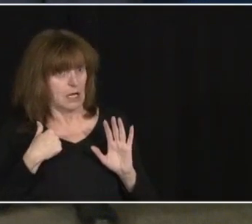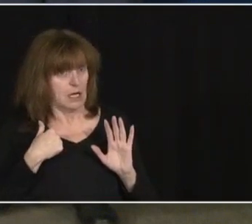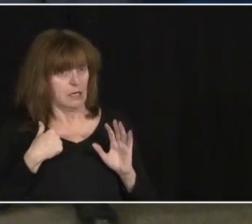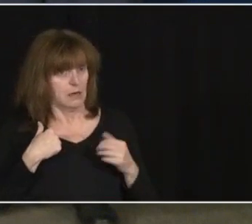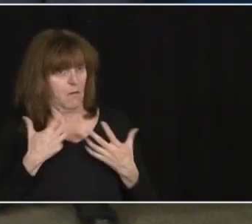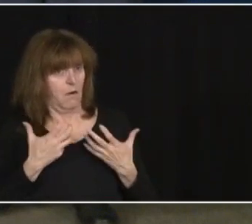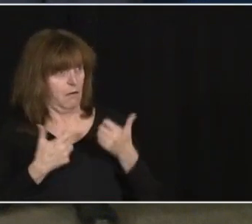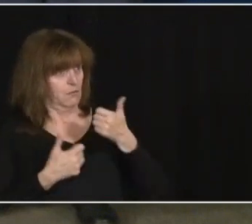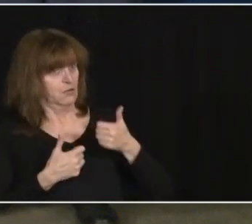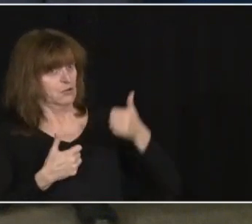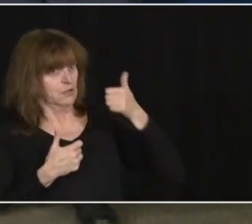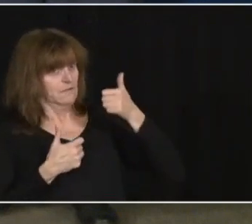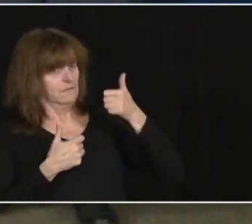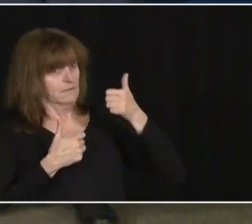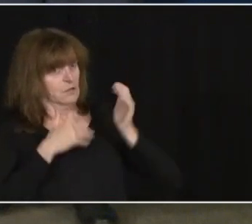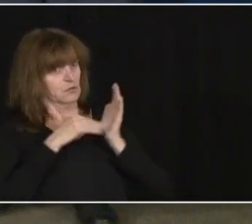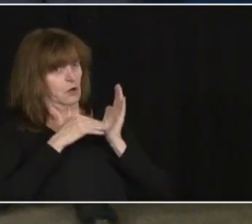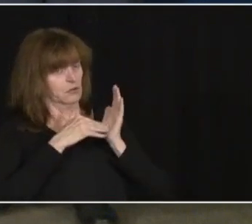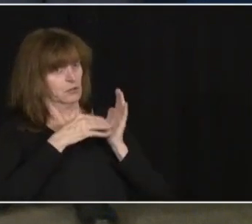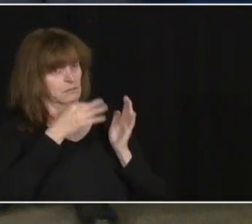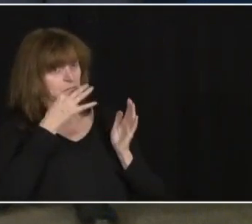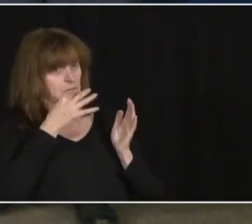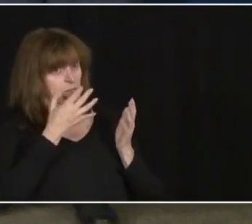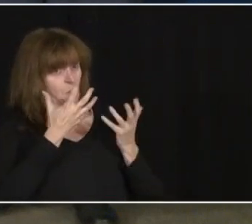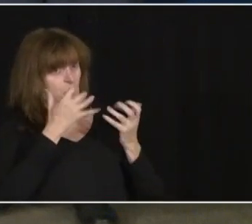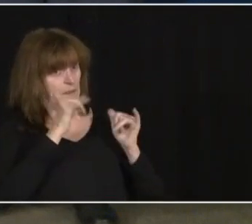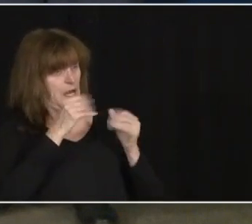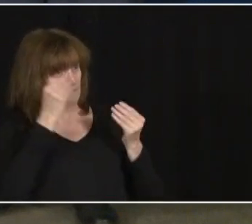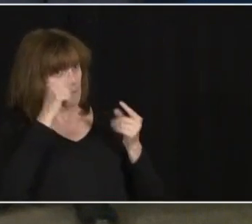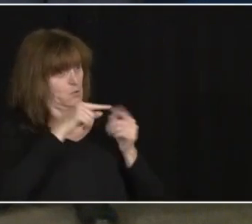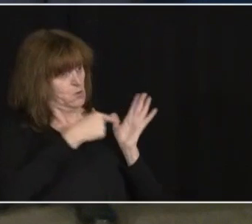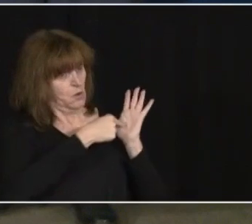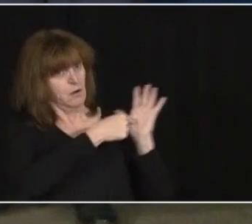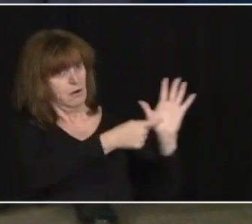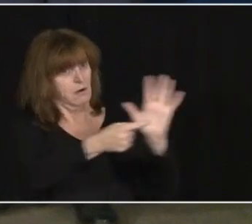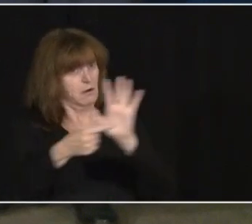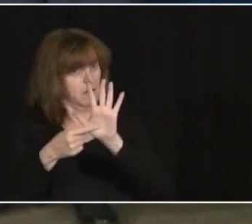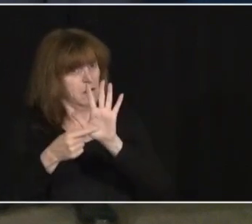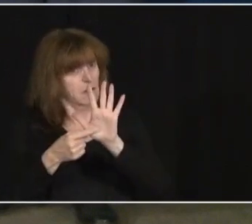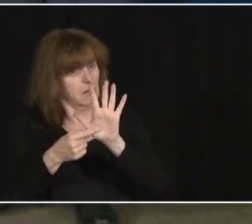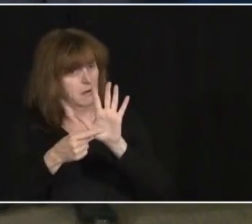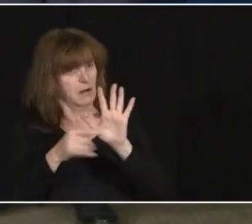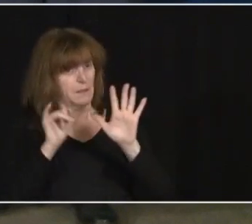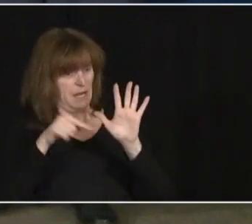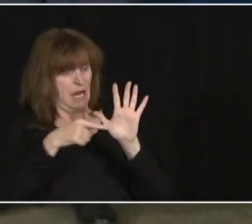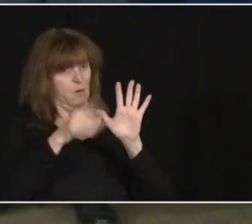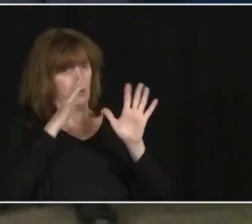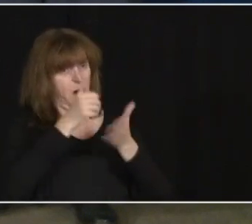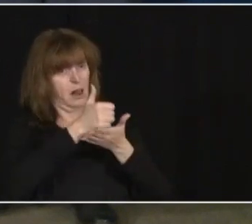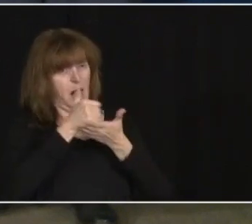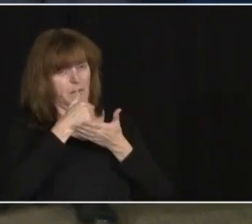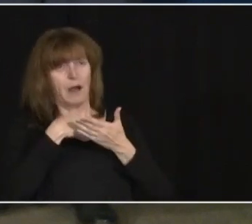that dad made available so they can ascertain what is the frequency in various types of long-term facilities